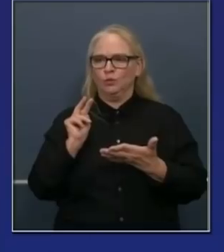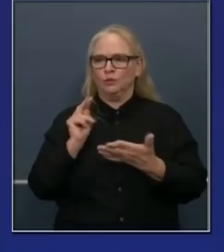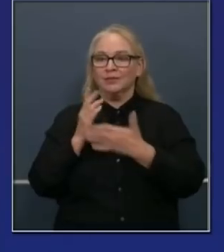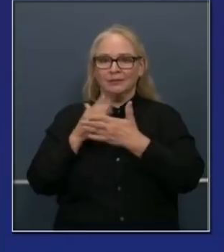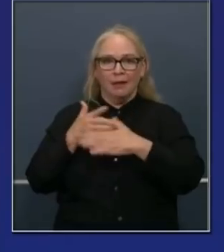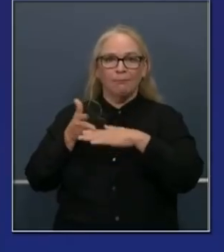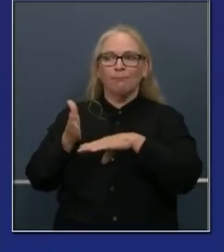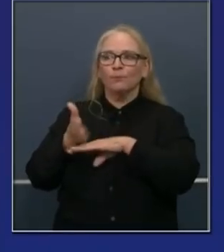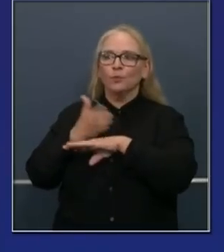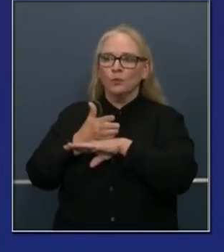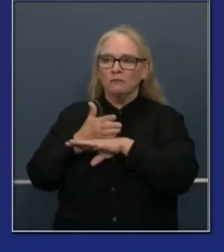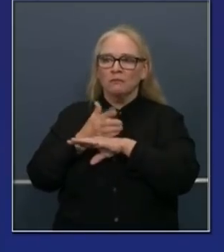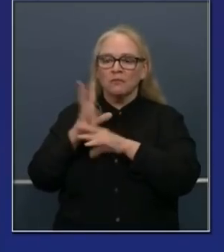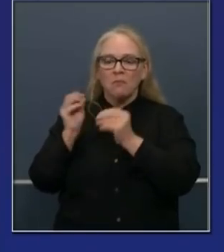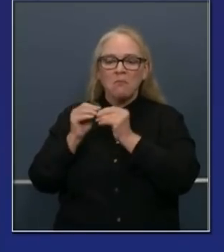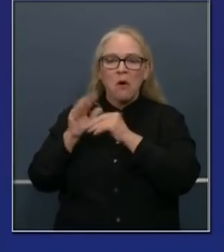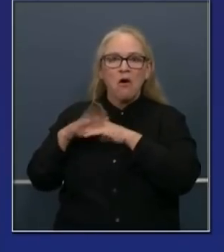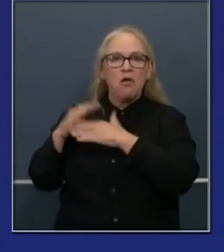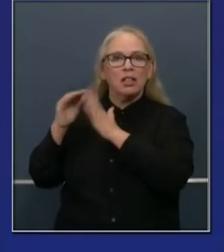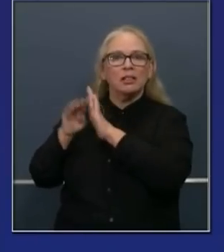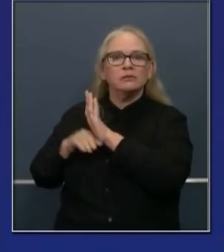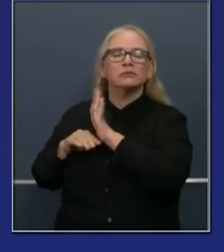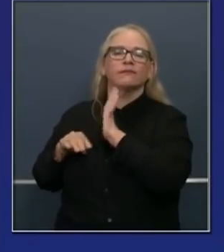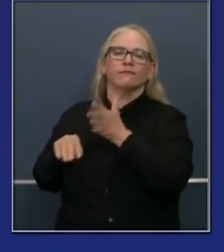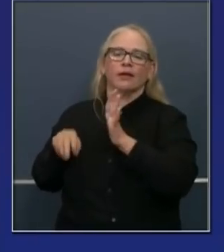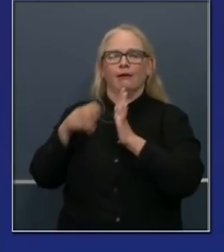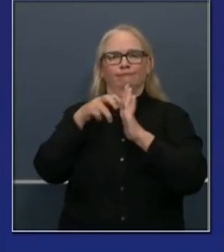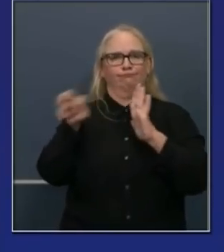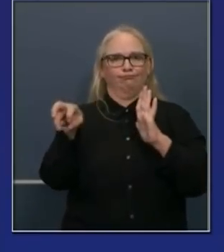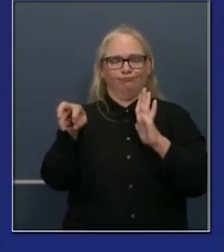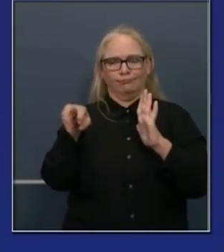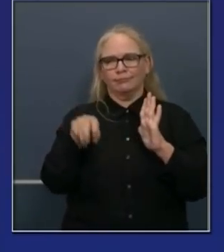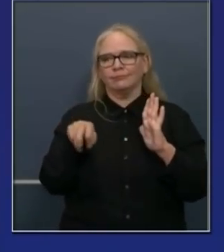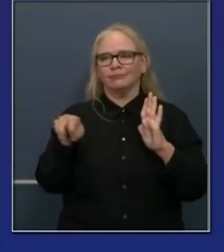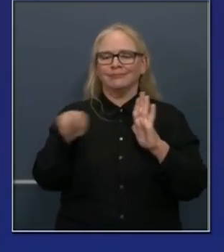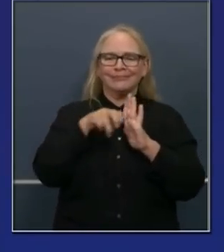START OF THE WEEK AROUND 32. PEOPLE COMING ON AND PEOPLE COMING OFF. THESE ARE THE COUNTIES OF MOST